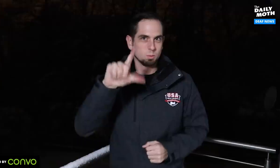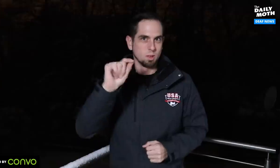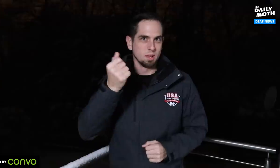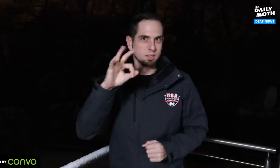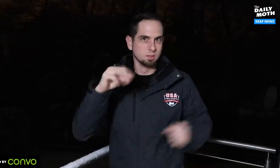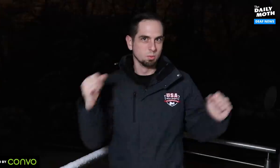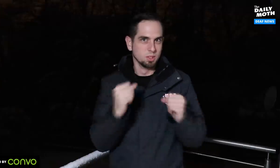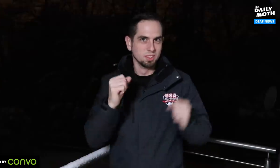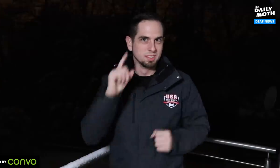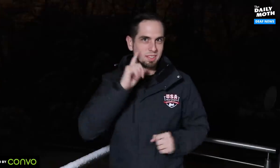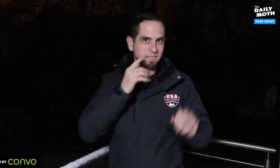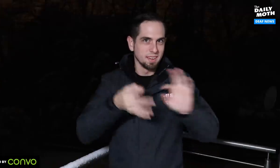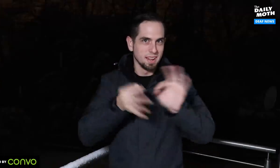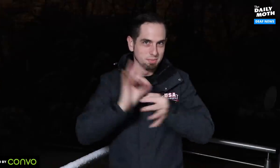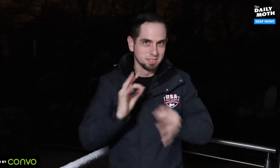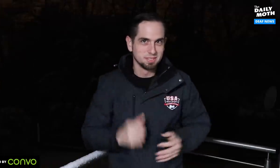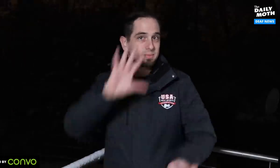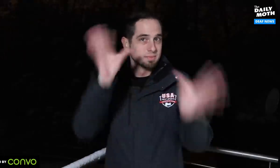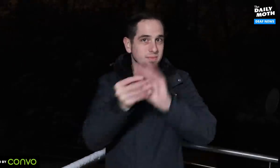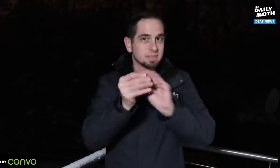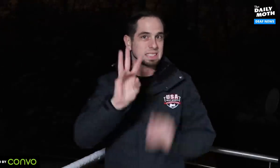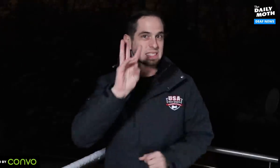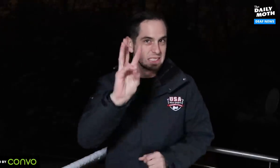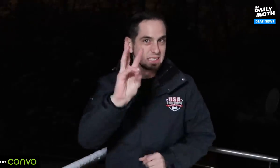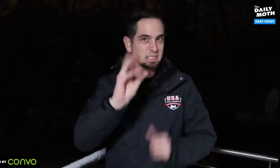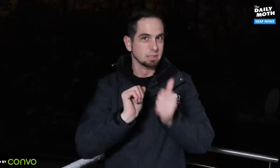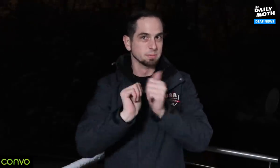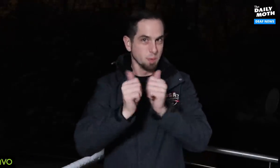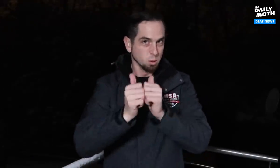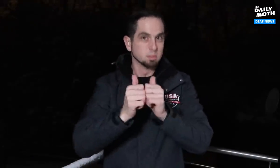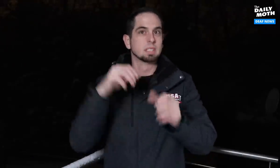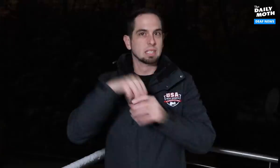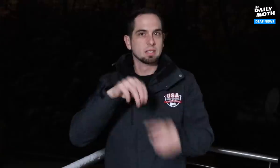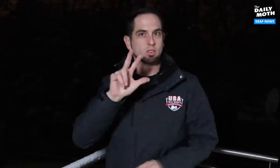for the 2019 Winter Deaflympics. There are six sports that will be contested in